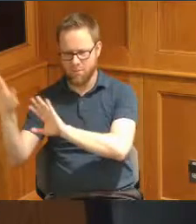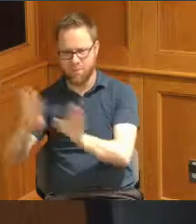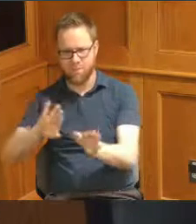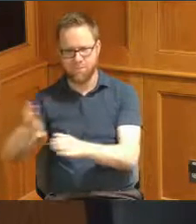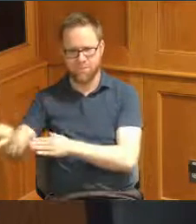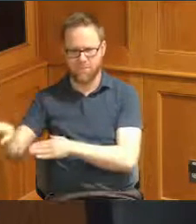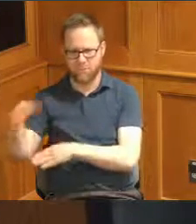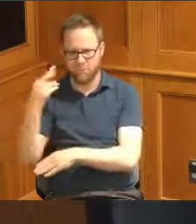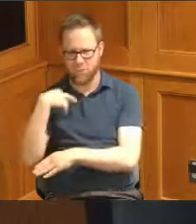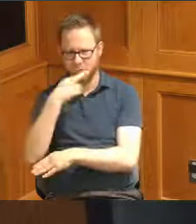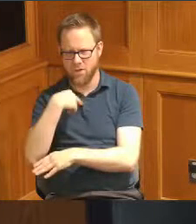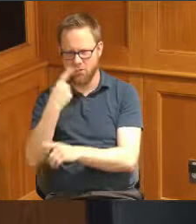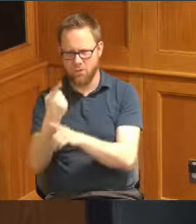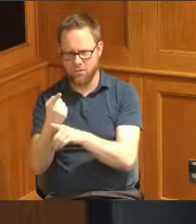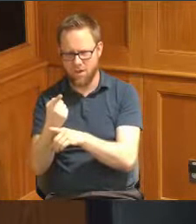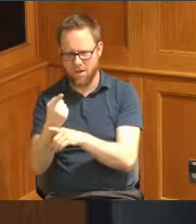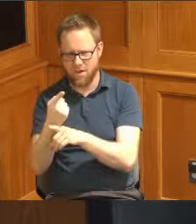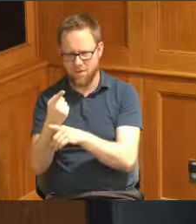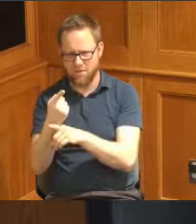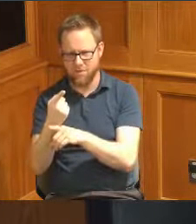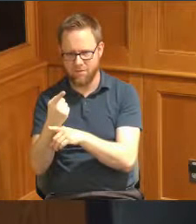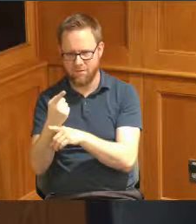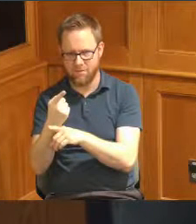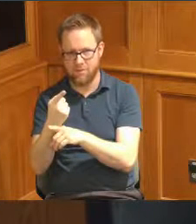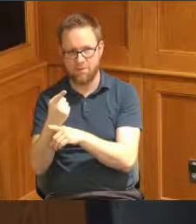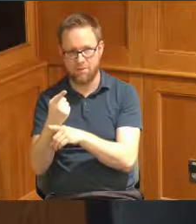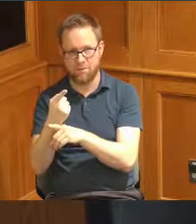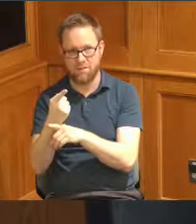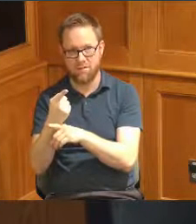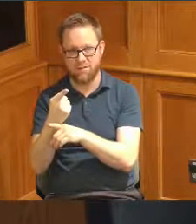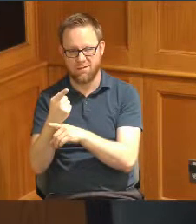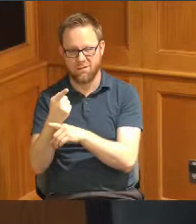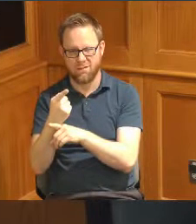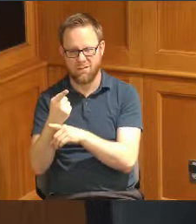restaurants here we're in the public here and I get back one we're in the public hearing for the